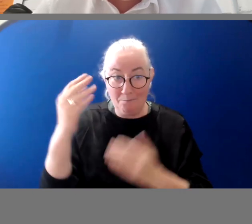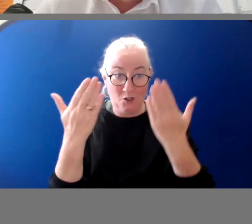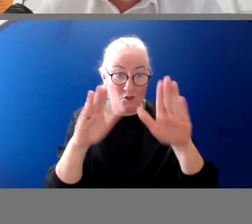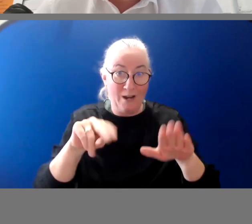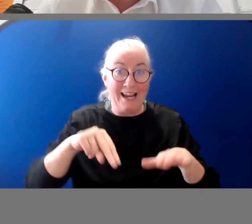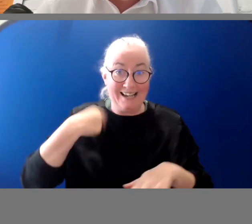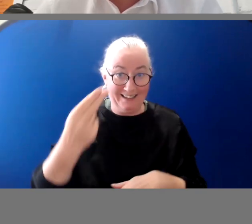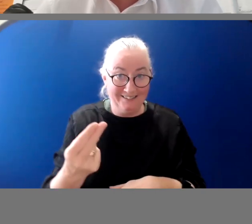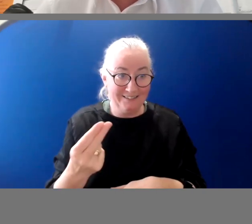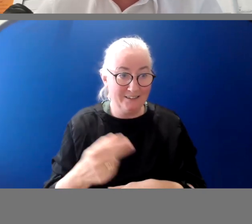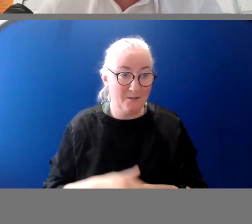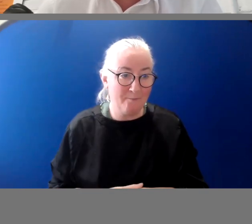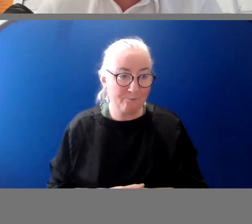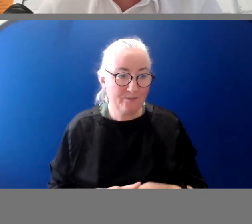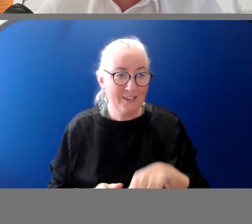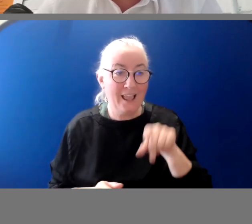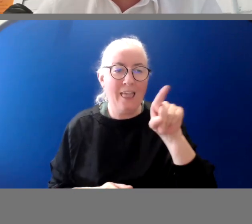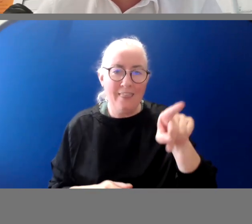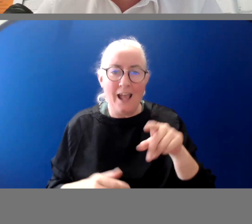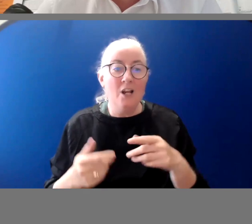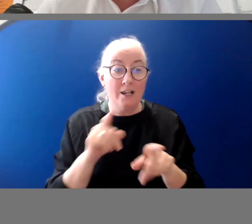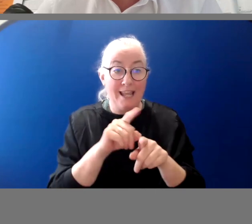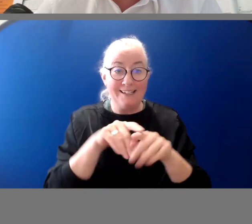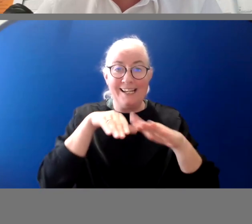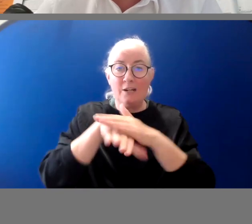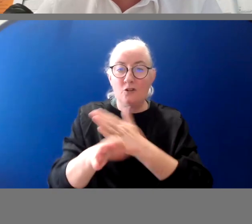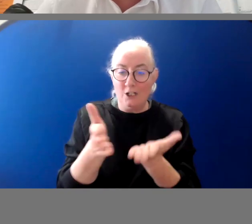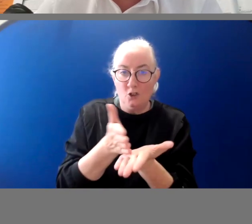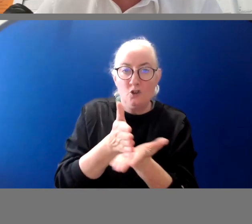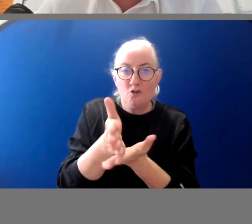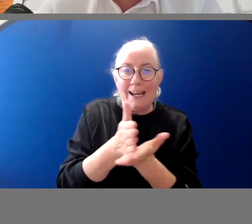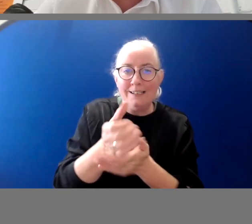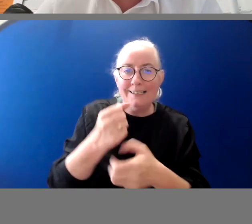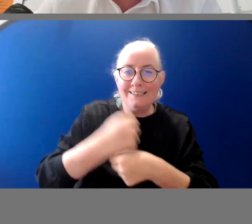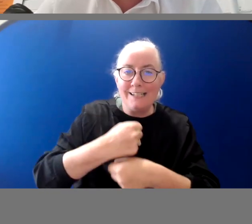have here this is an entrance to a train station but again the doors themselves aren't framed so